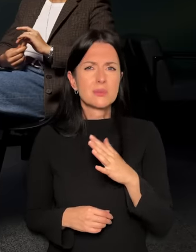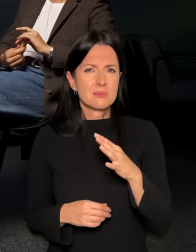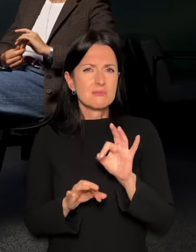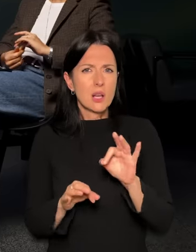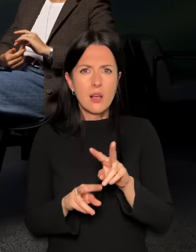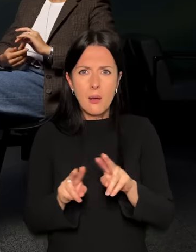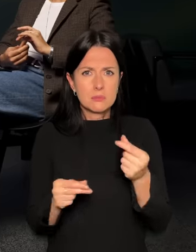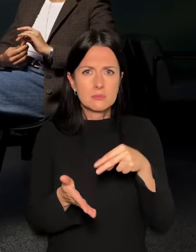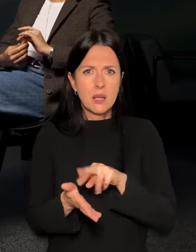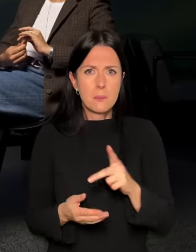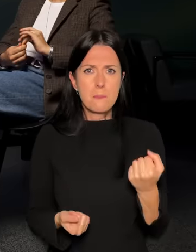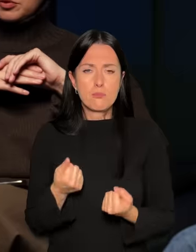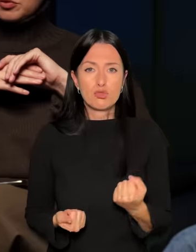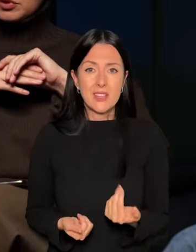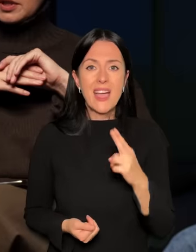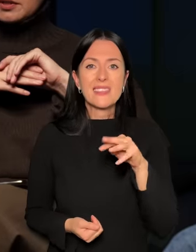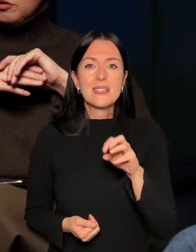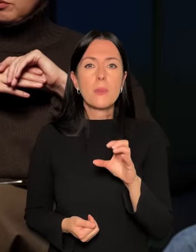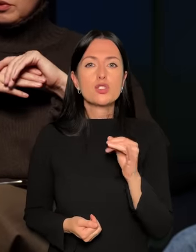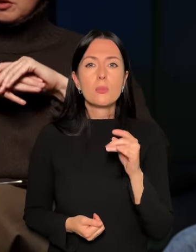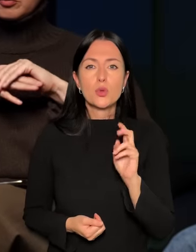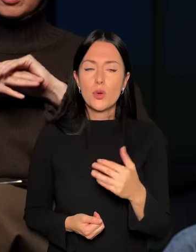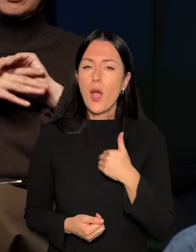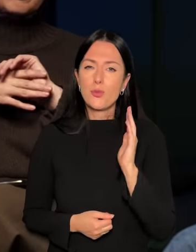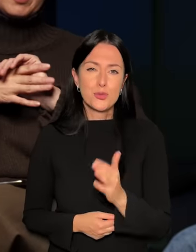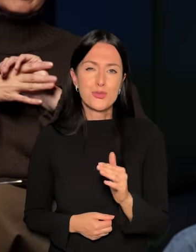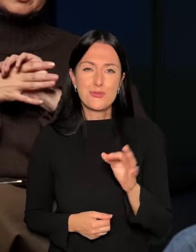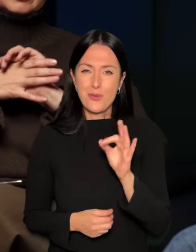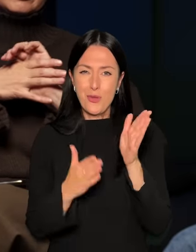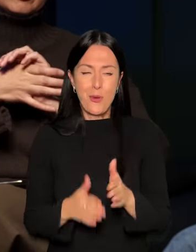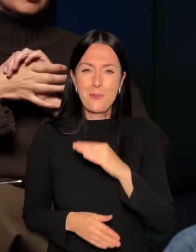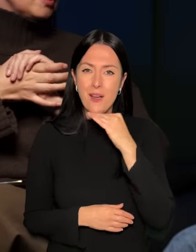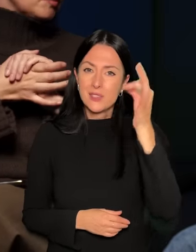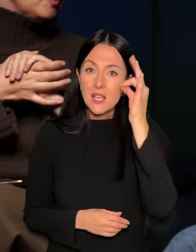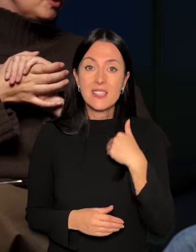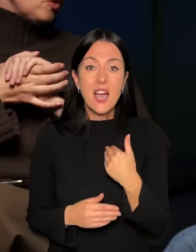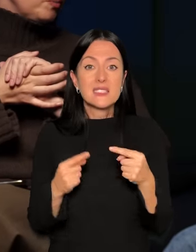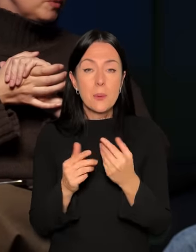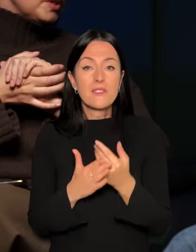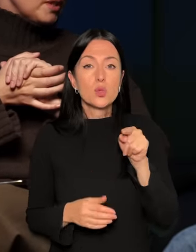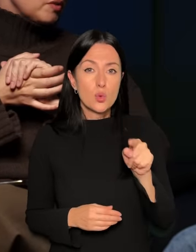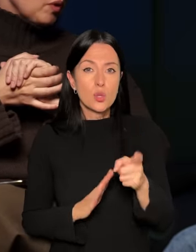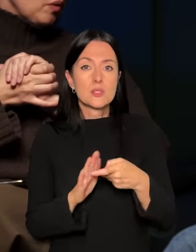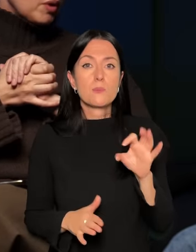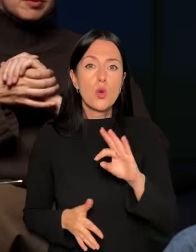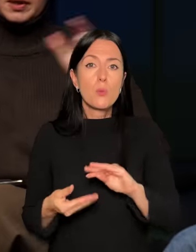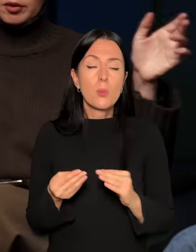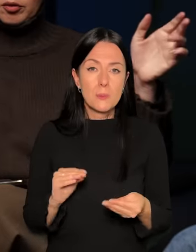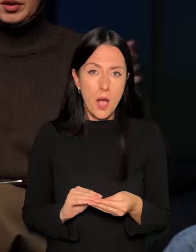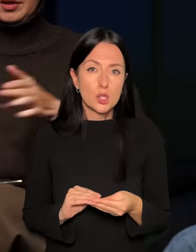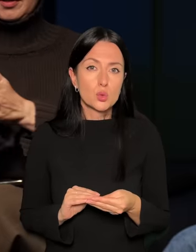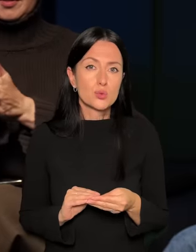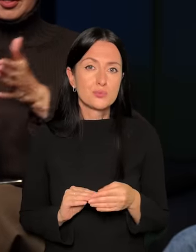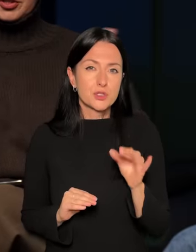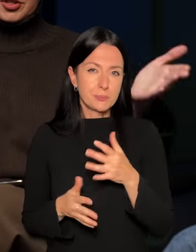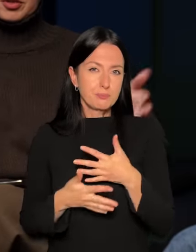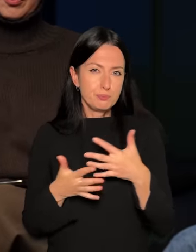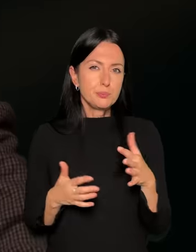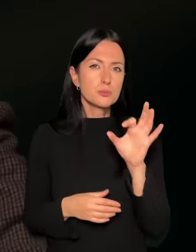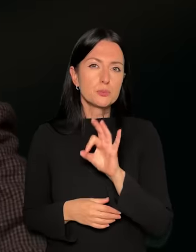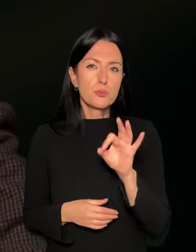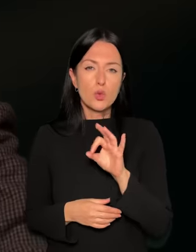The same Dima Shchebetiuk I'll mention him a lot today because I learned more about disability and people with disabilities from him.